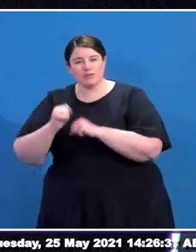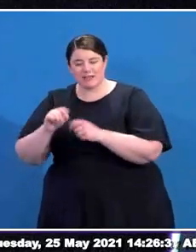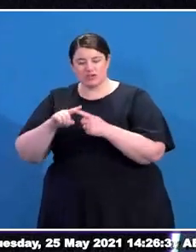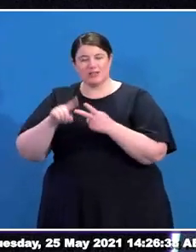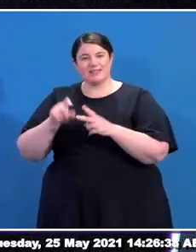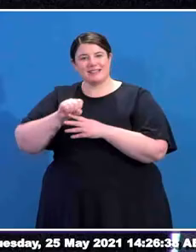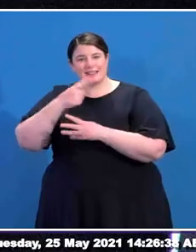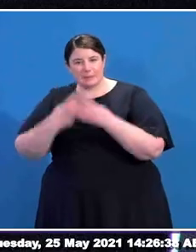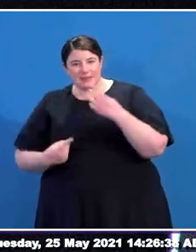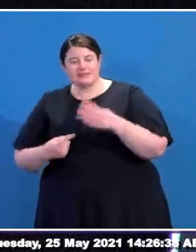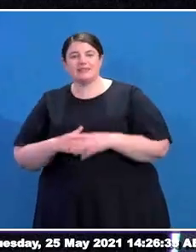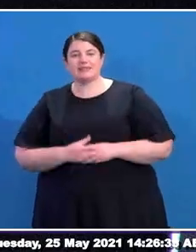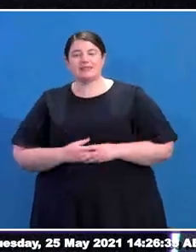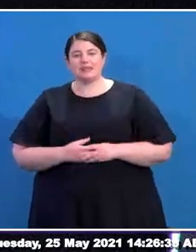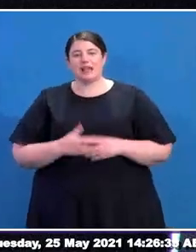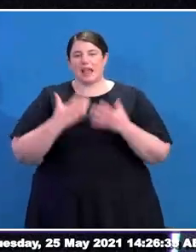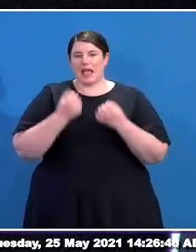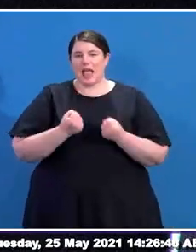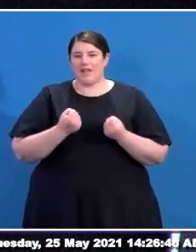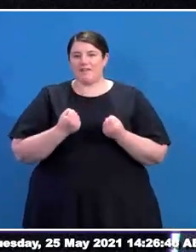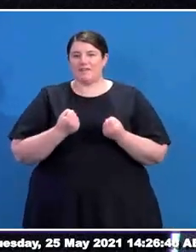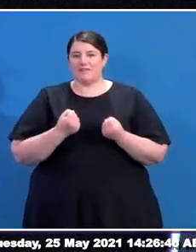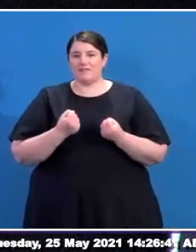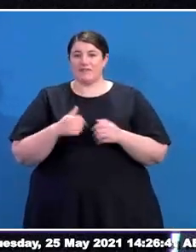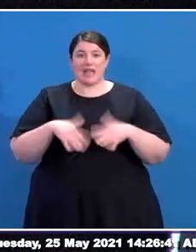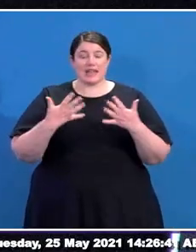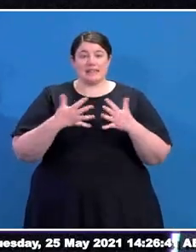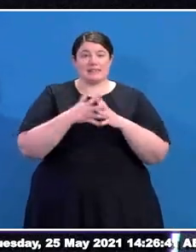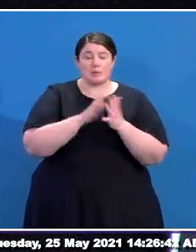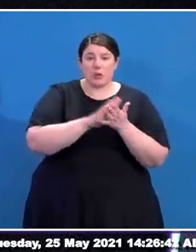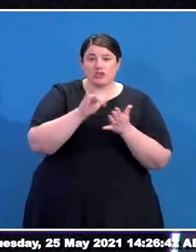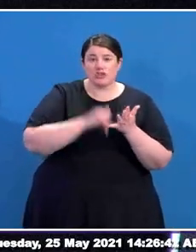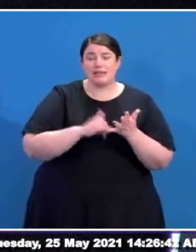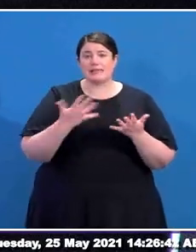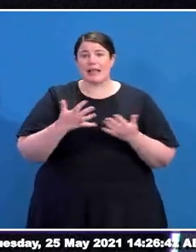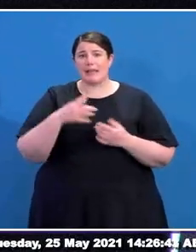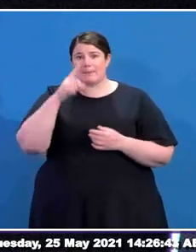there were any work health and safety, any allegations against employees, any child